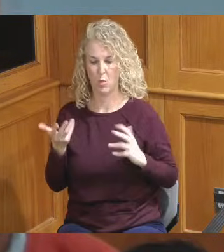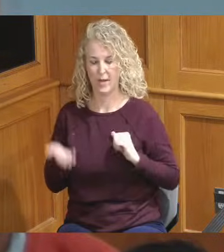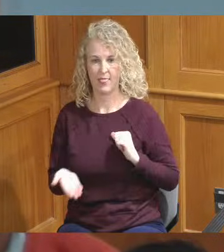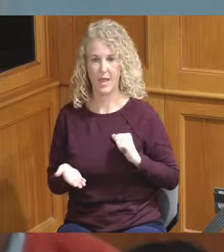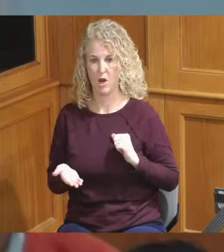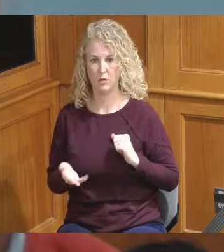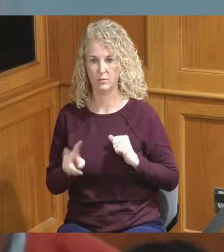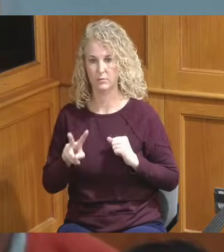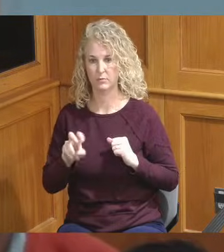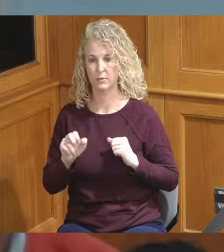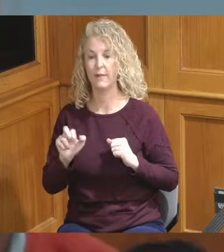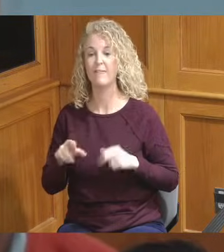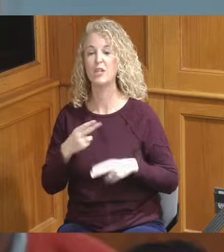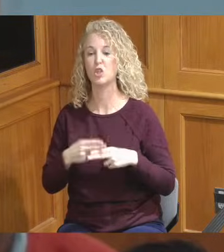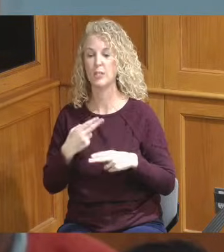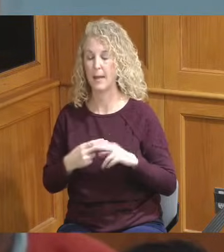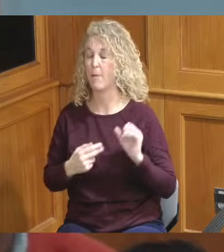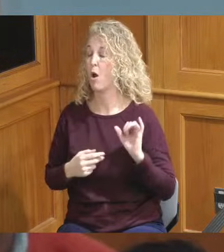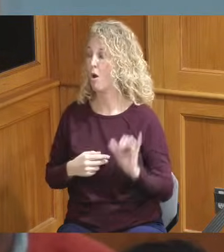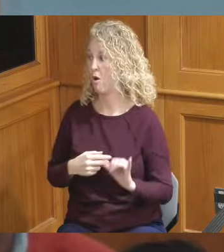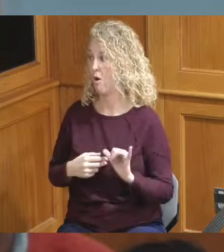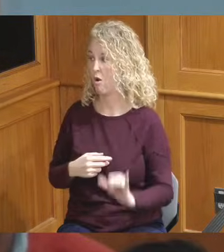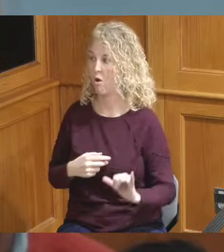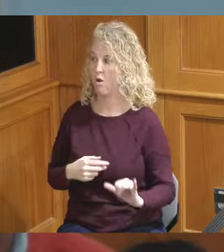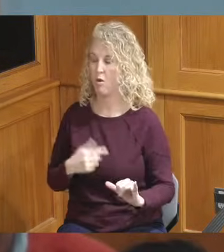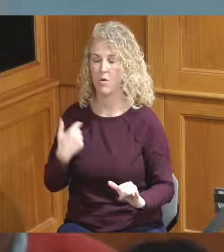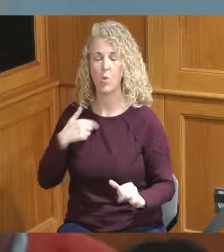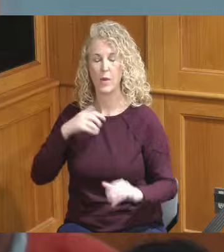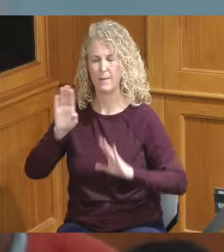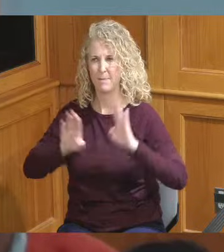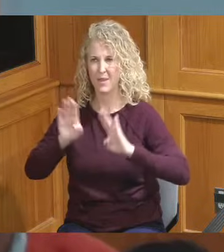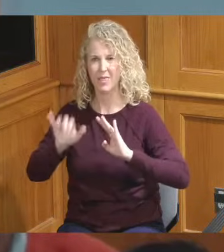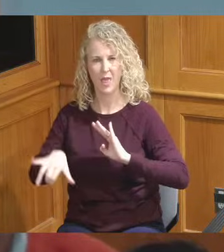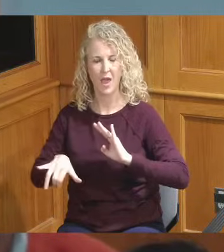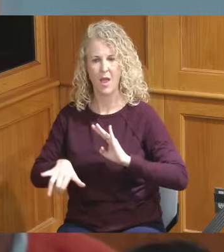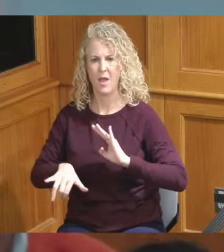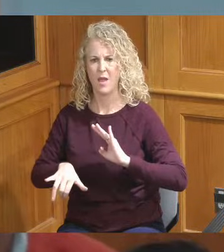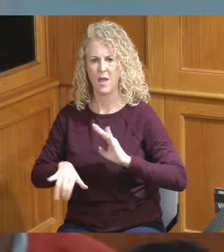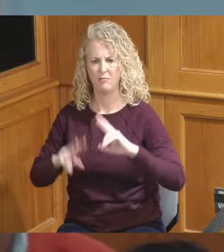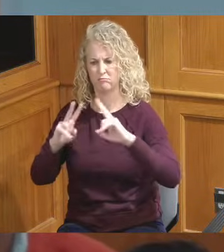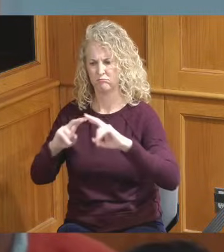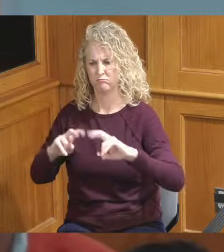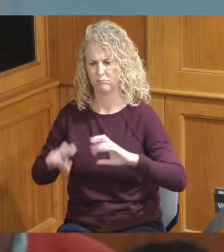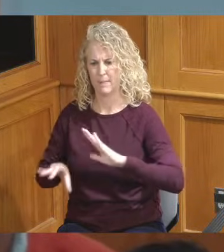vendor's name. That's the vendor's name. Yeah. So that that that was vetted out and they they they